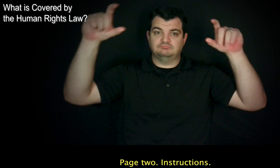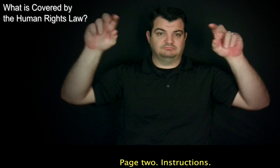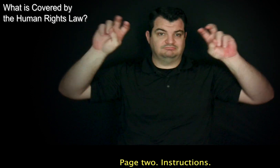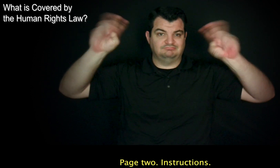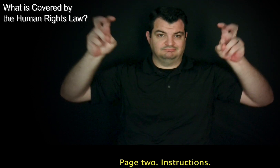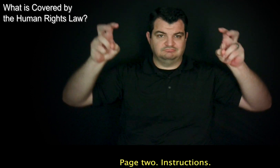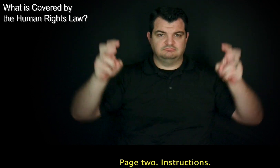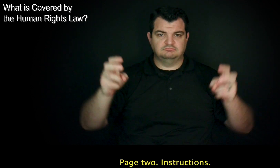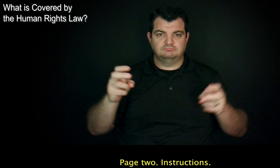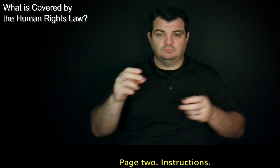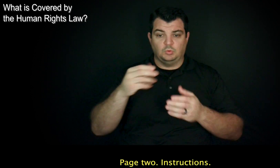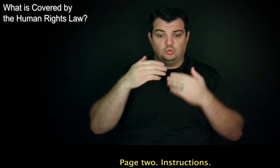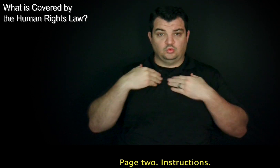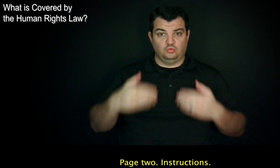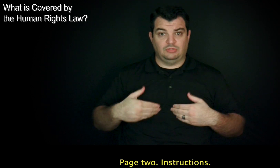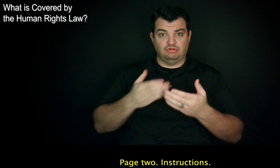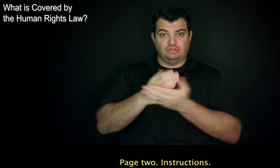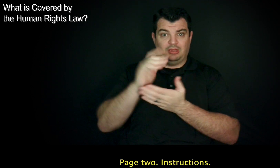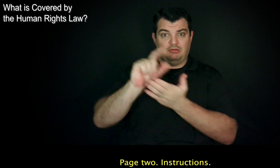Page two. Instructions.